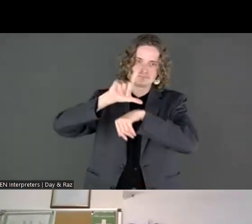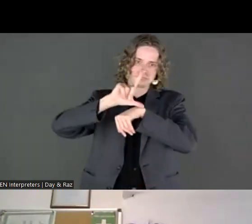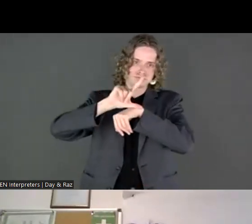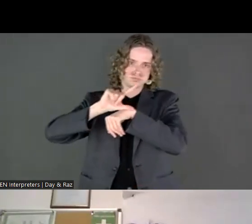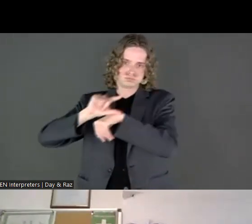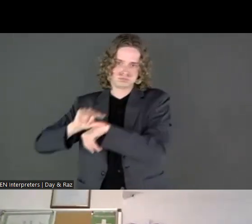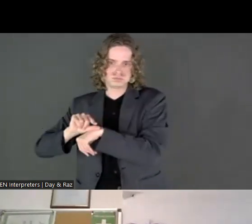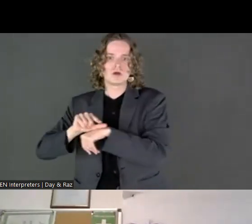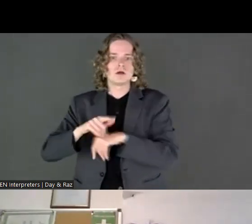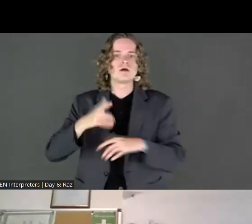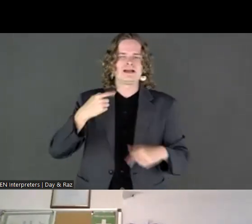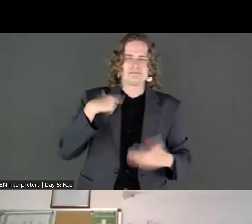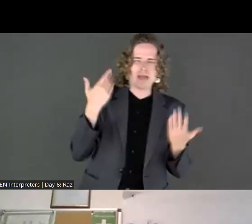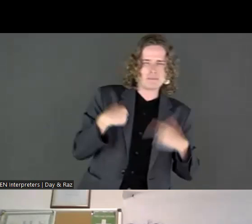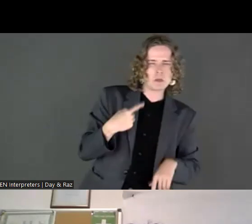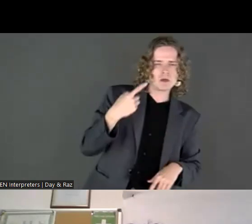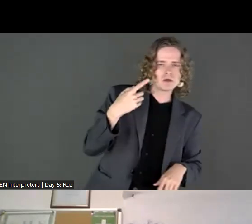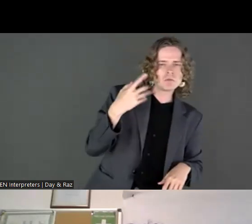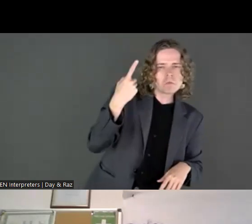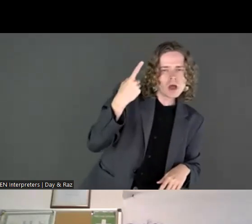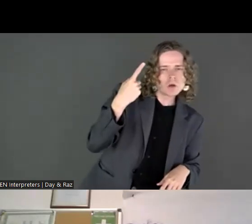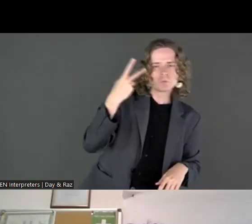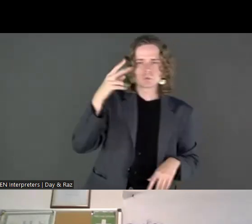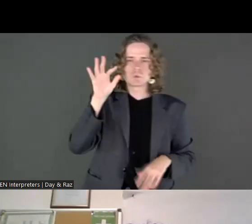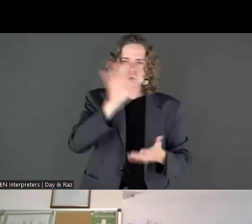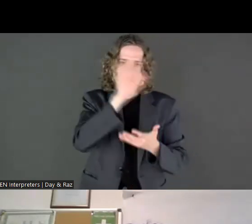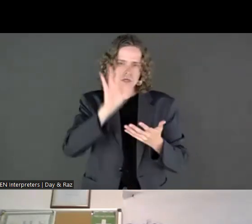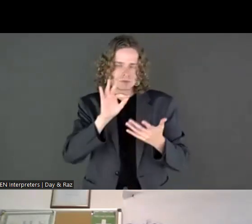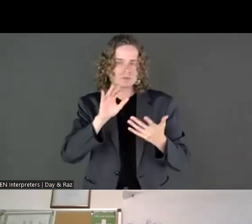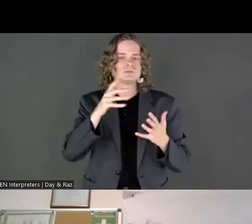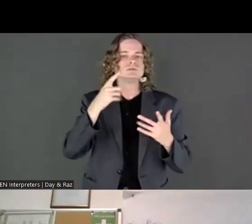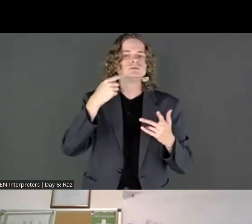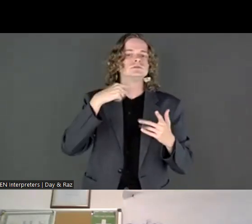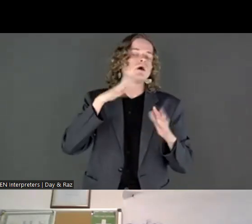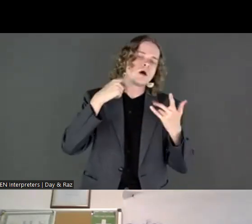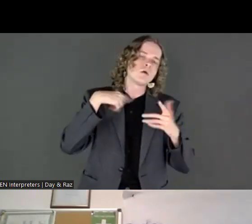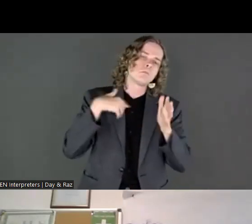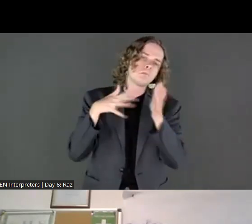including disabled people in terms of we can help more desert non disabled people for the cost of